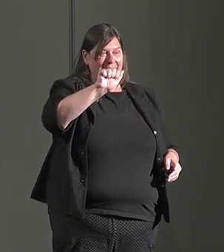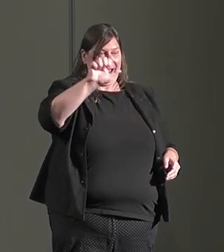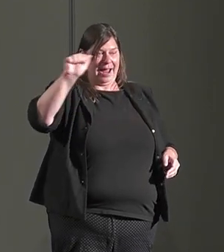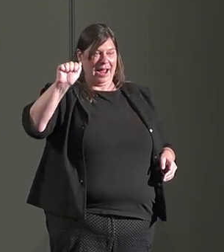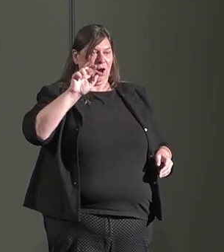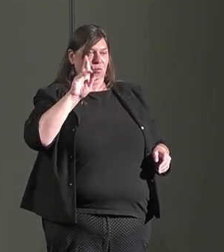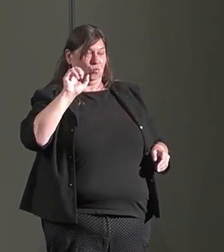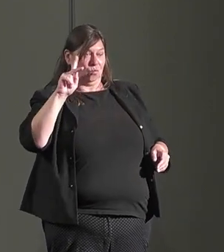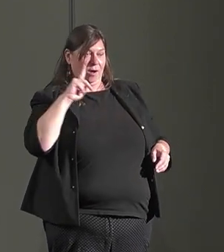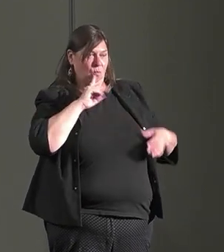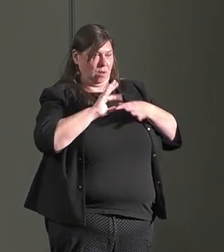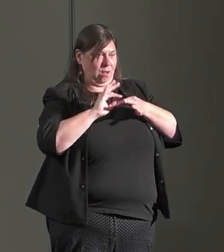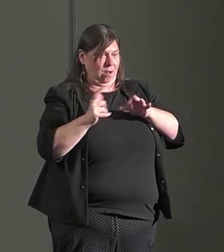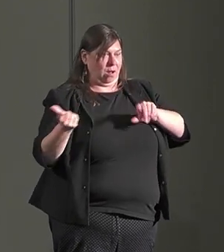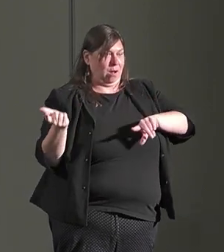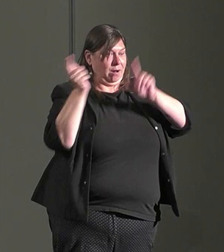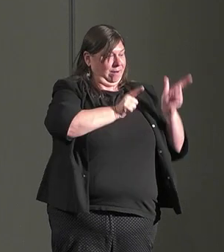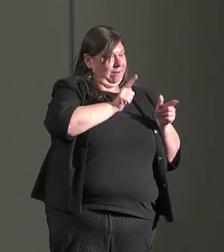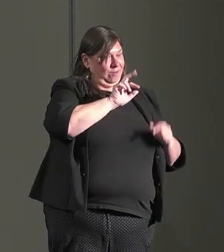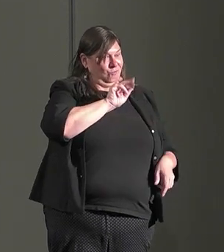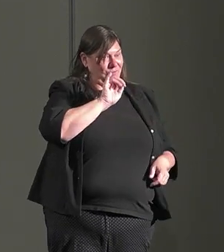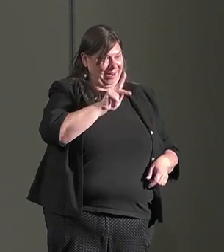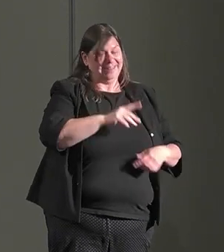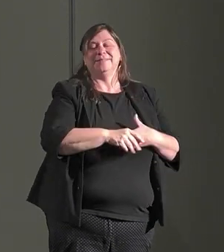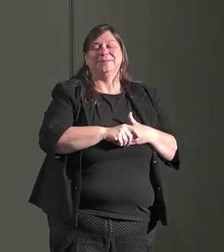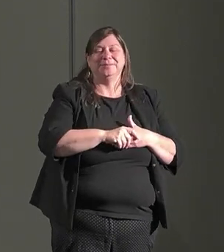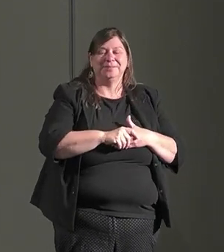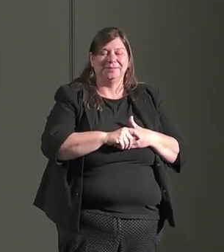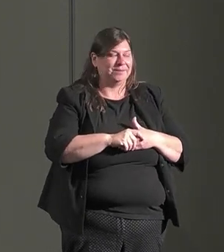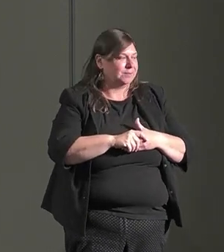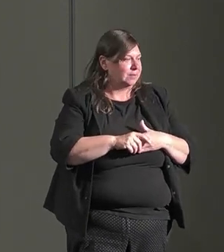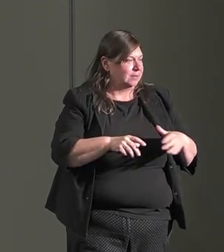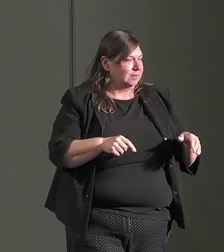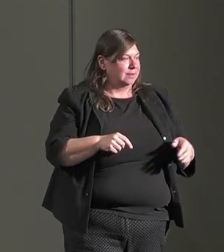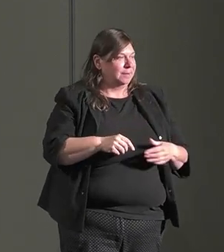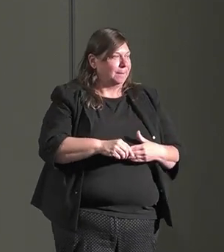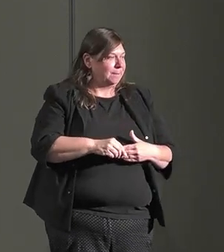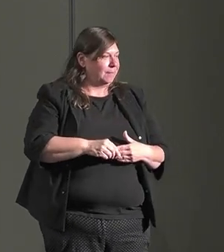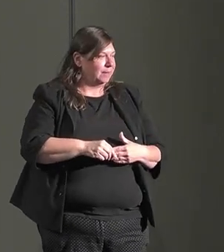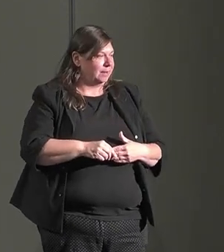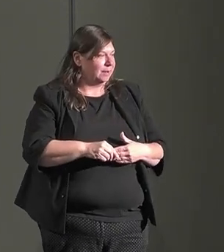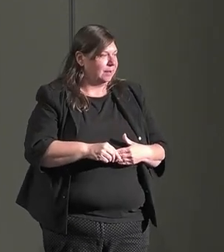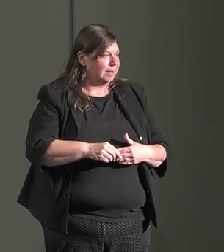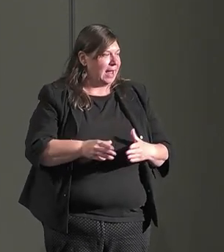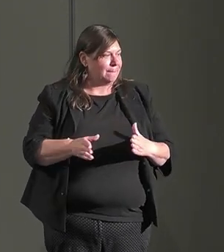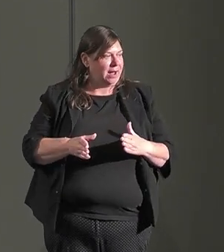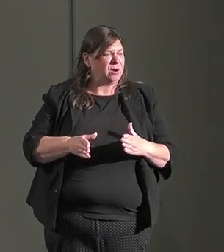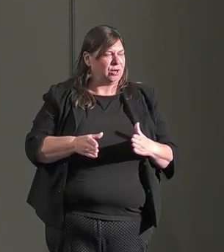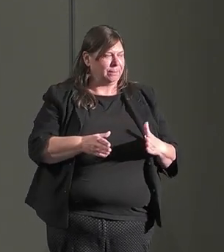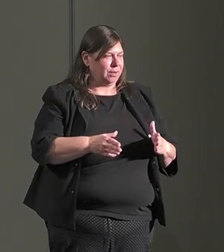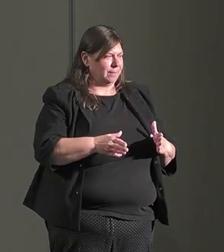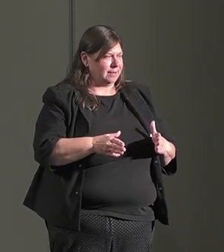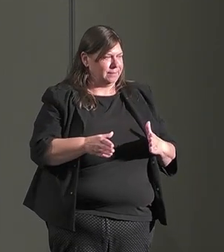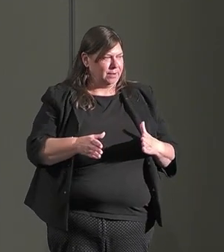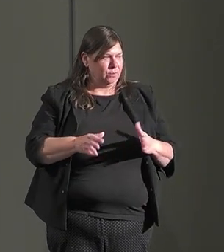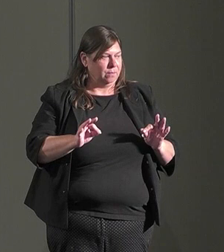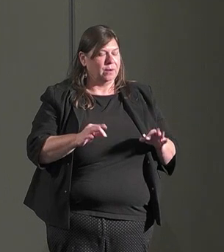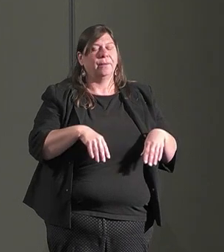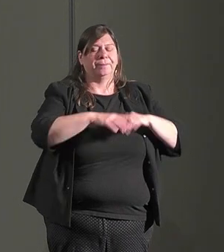about next. I will hand you over to Rick. >> RICK JOHNSON: Thank you Anne. So as she